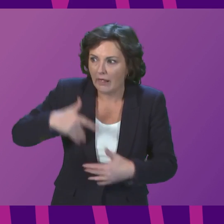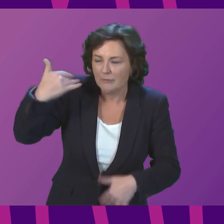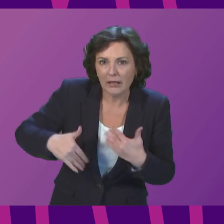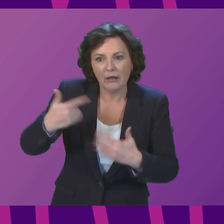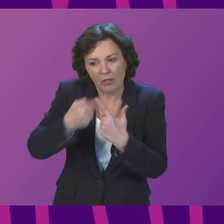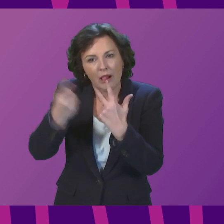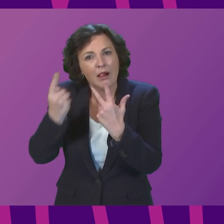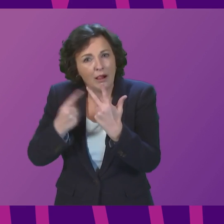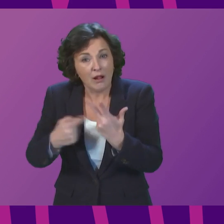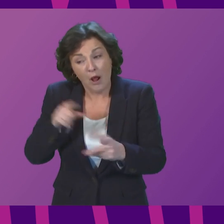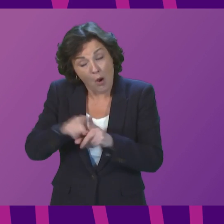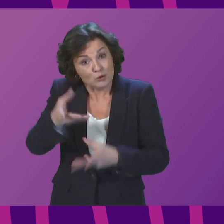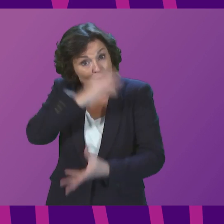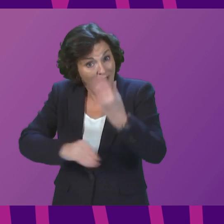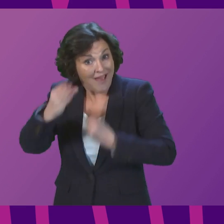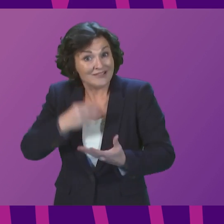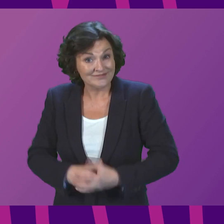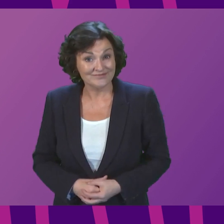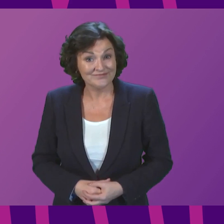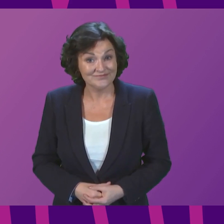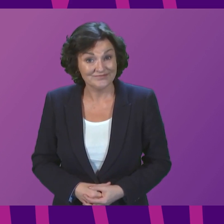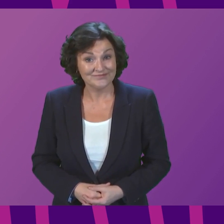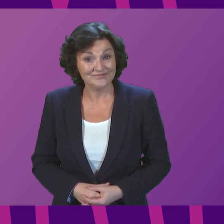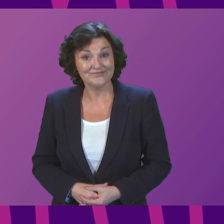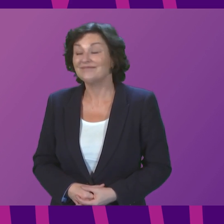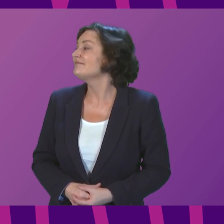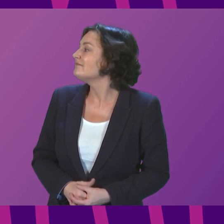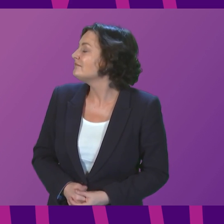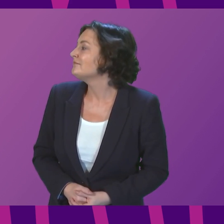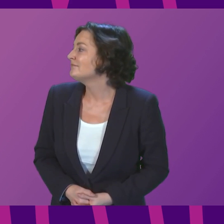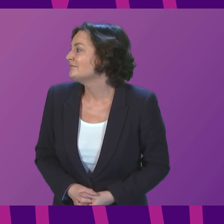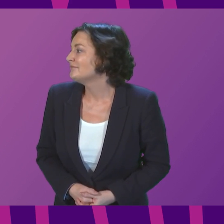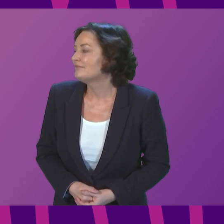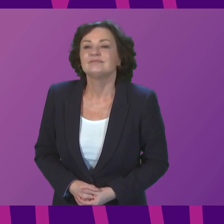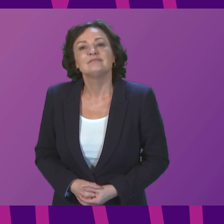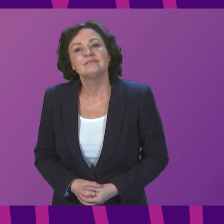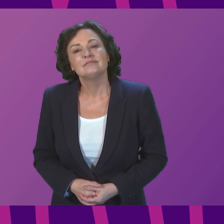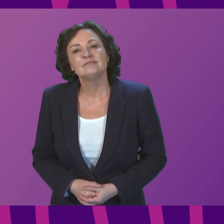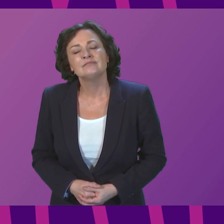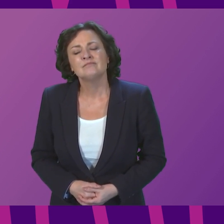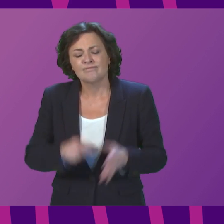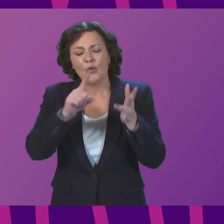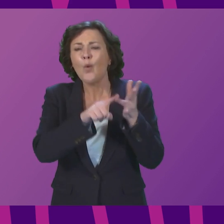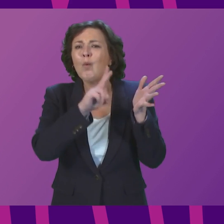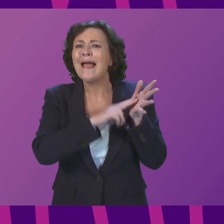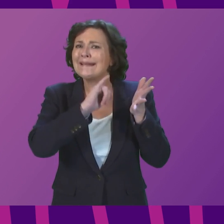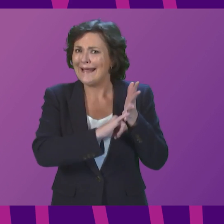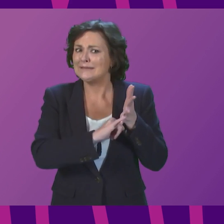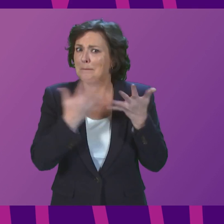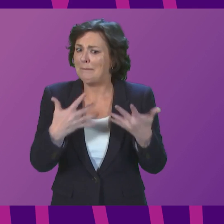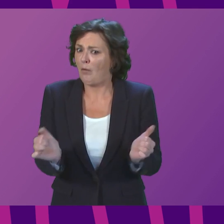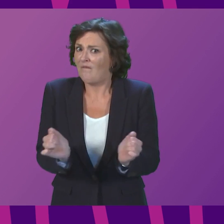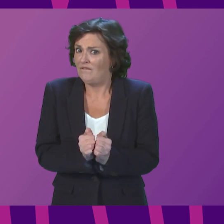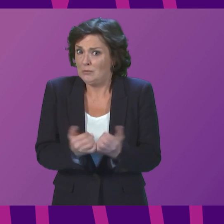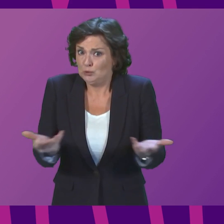Today, the Office for National Statistics confirmed that 100,000 Scots are living with